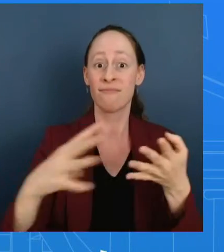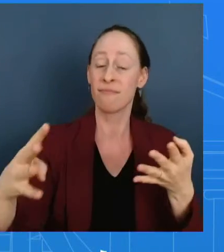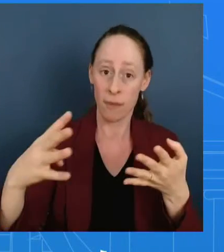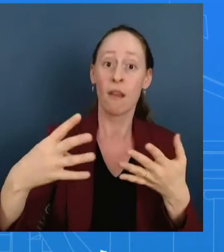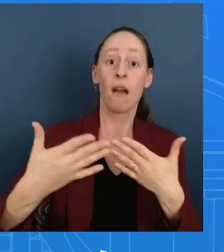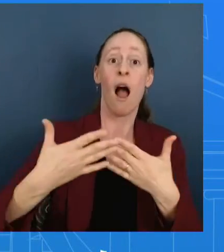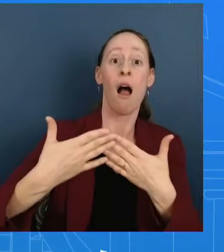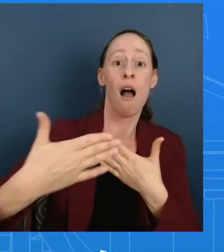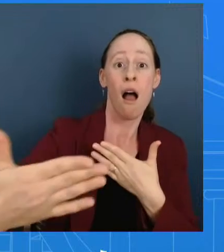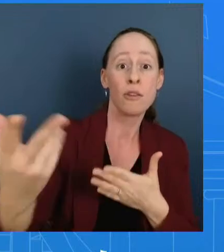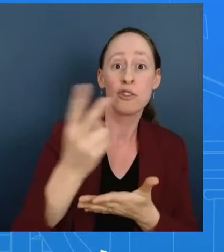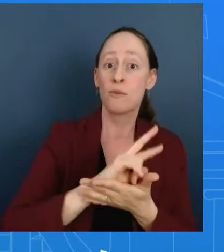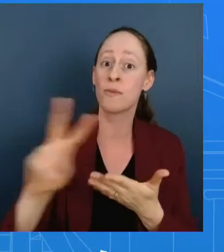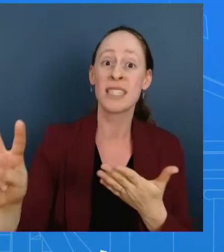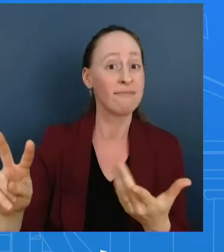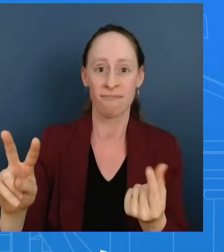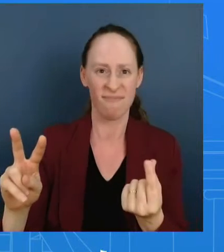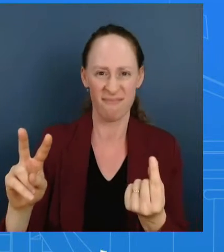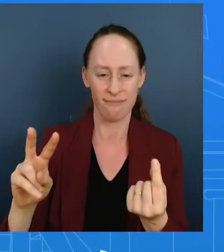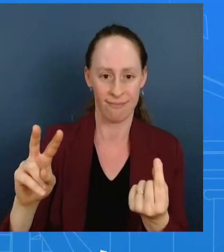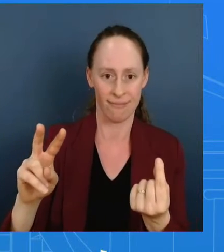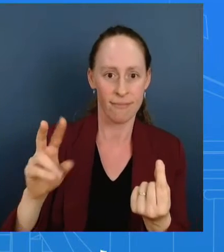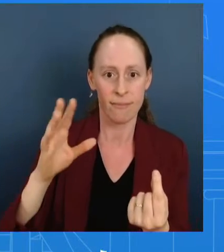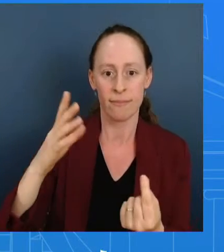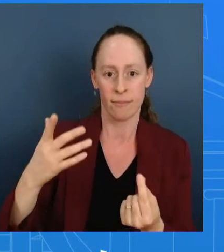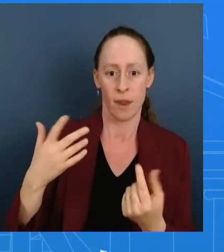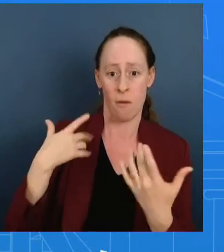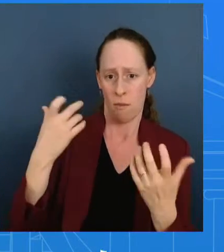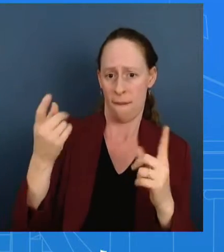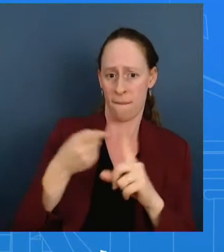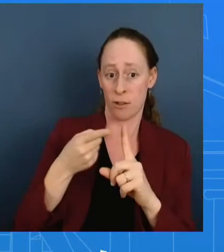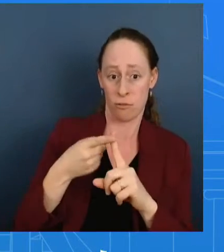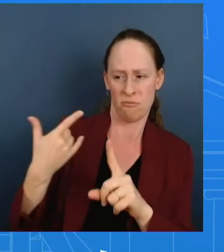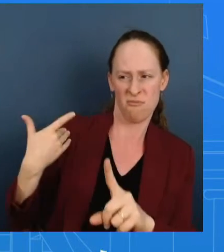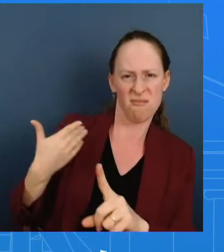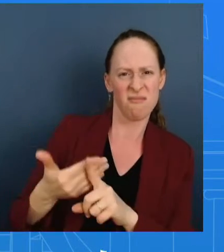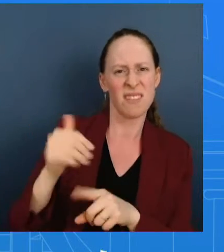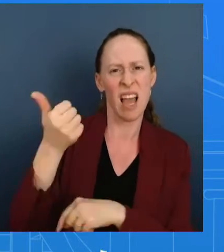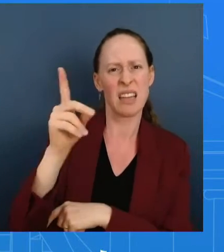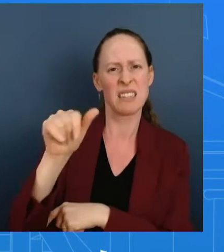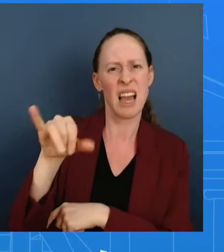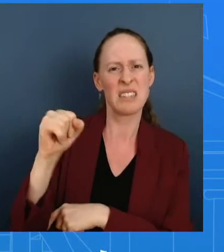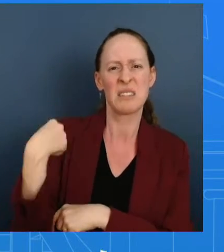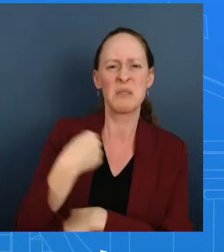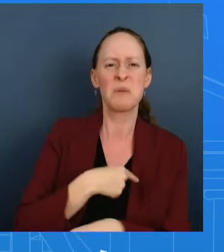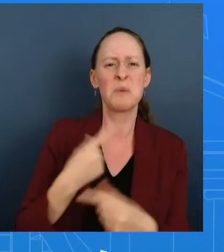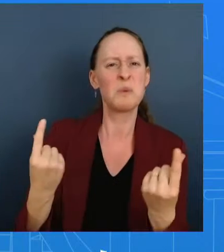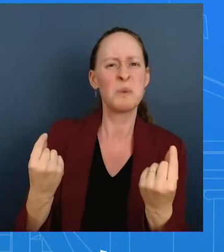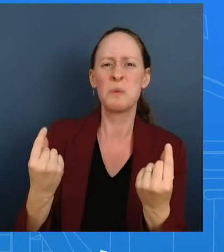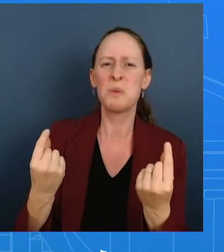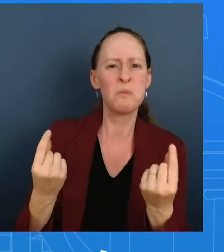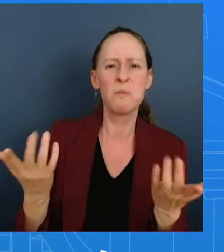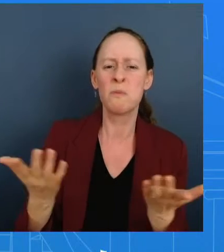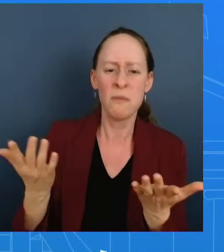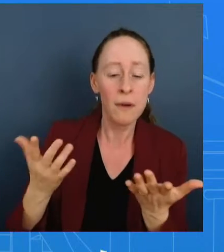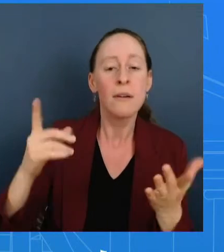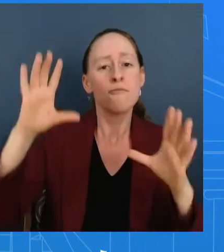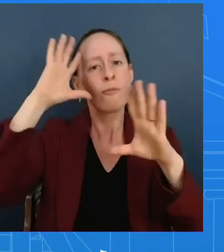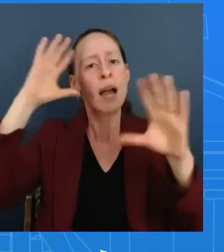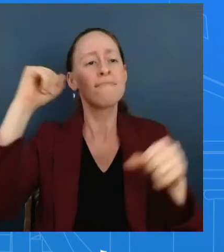President Biden has been hitting the road and meeting directly with the American people, as well as continuing his job as leader of the country.